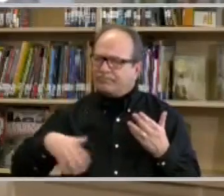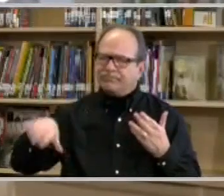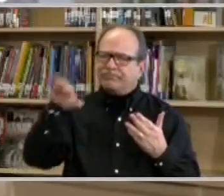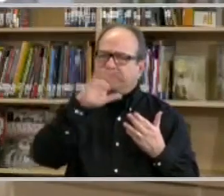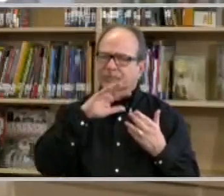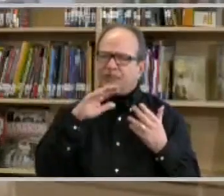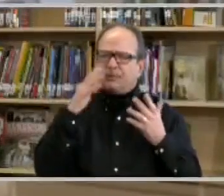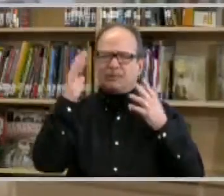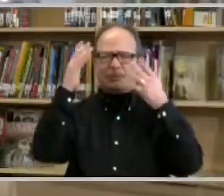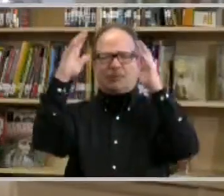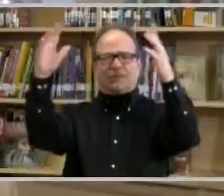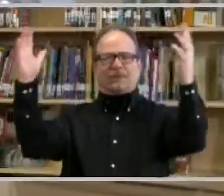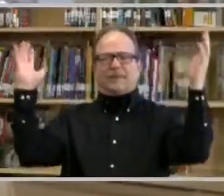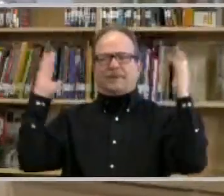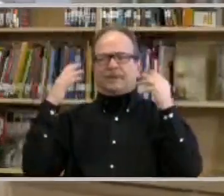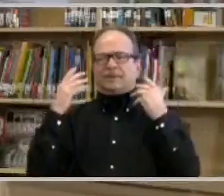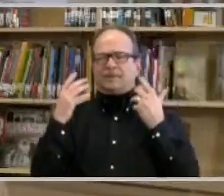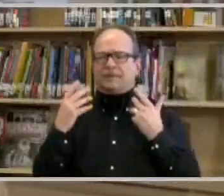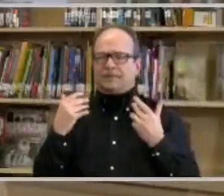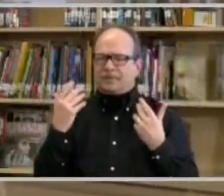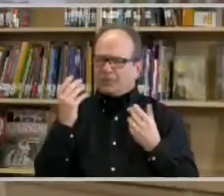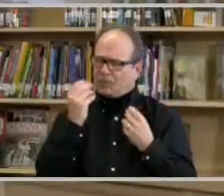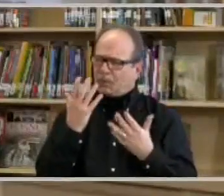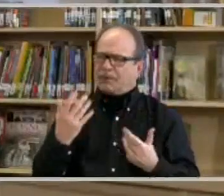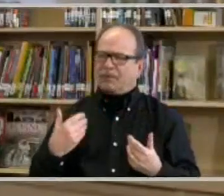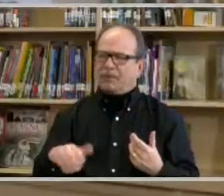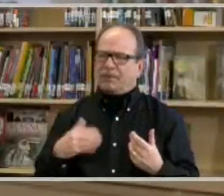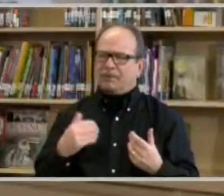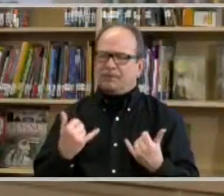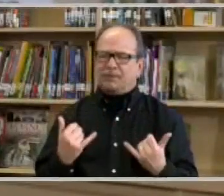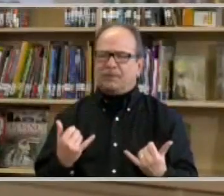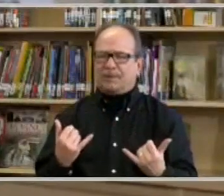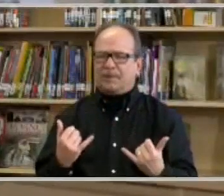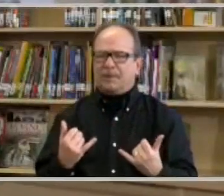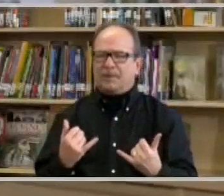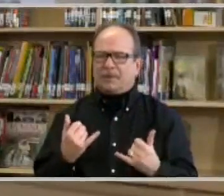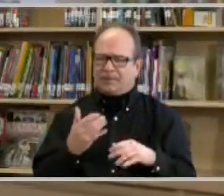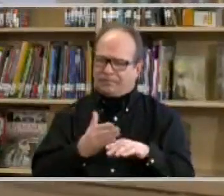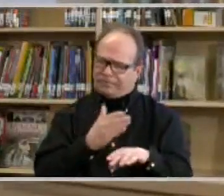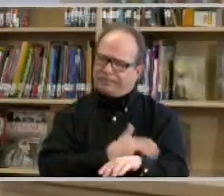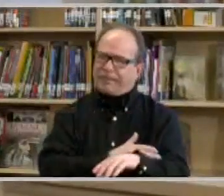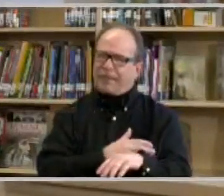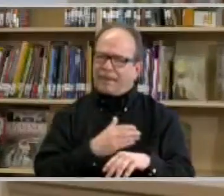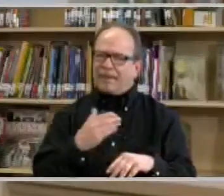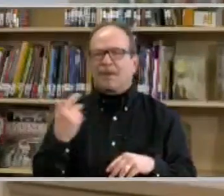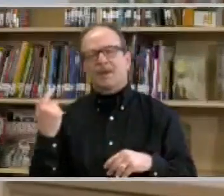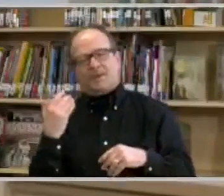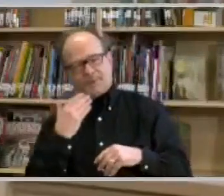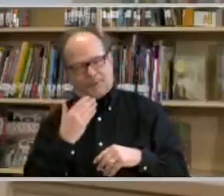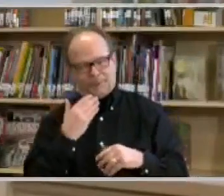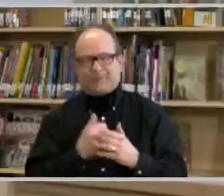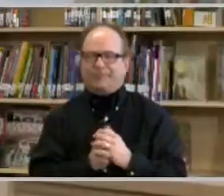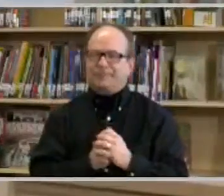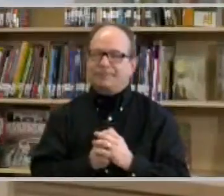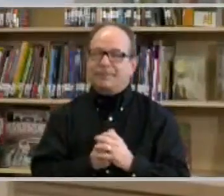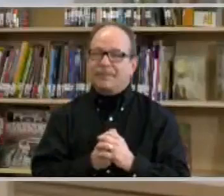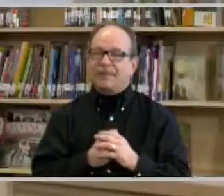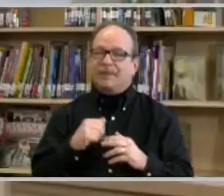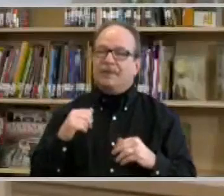CLEANER, AND THEY'RE CUTTING DOWN THE BUSHES AND -- THE CRIME IS REDUCED.